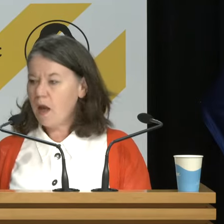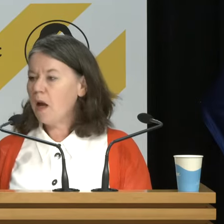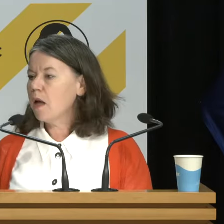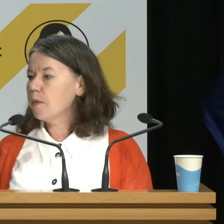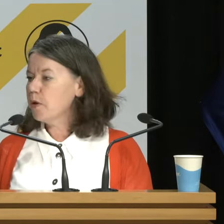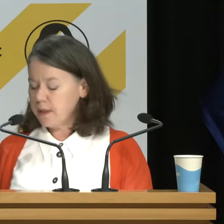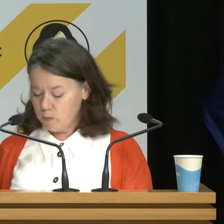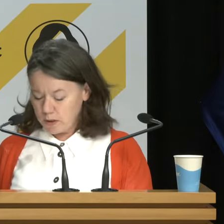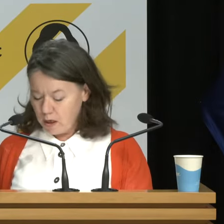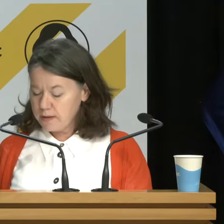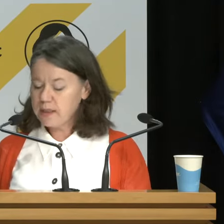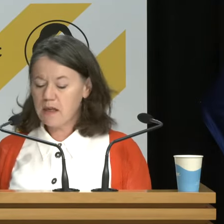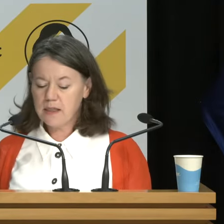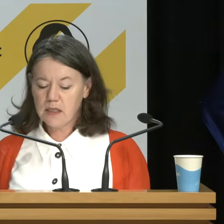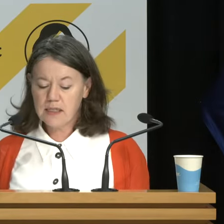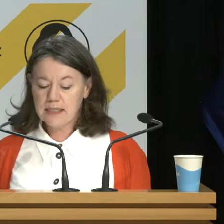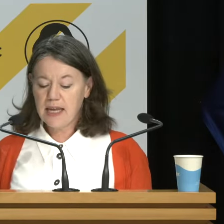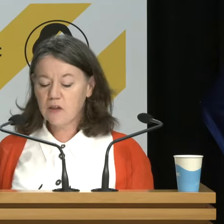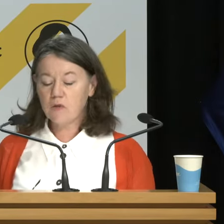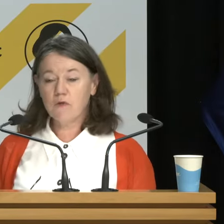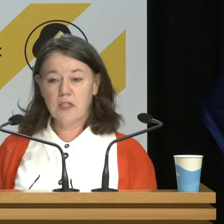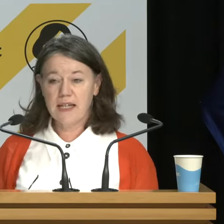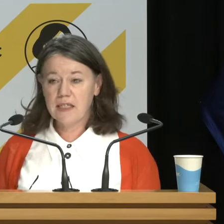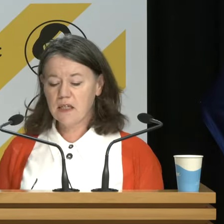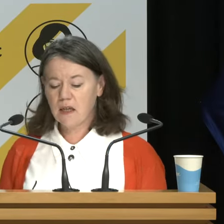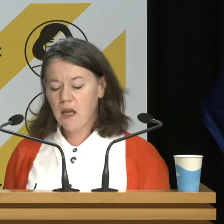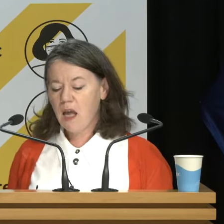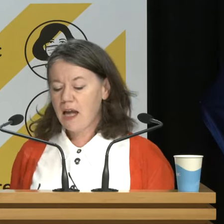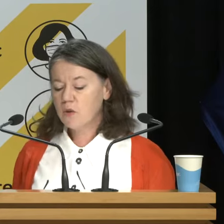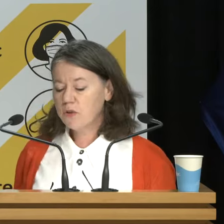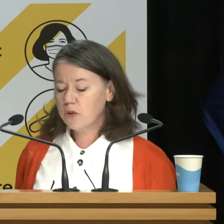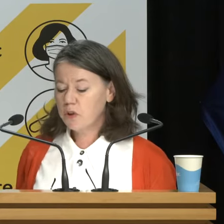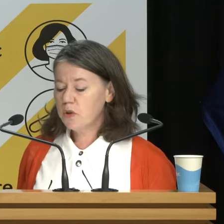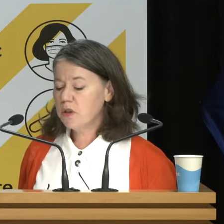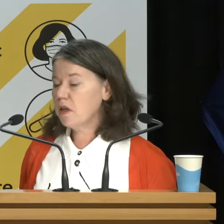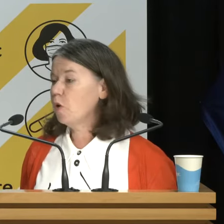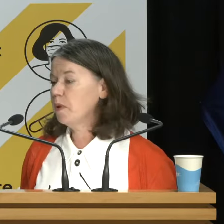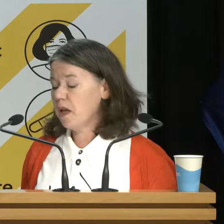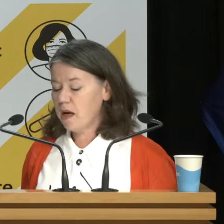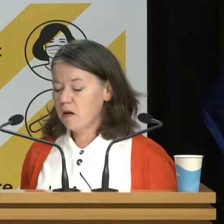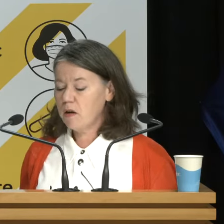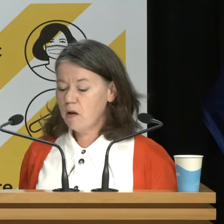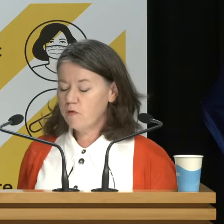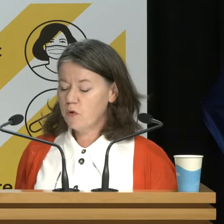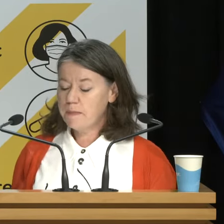October 4 but the risk to the